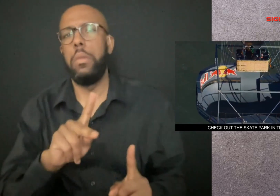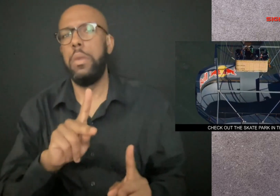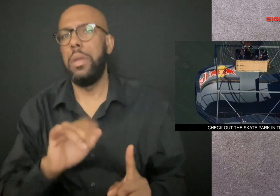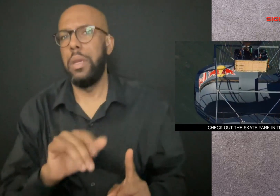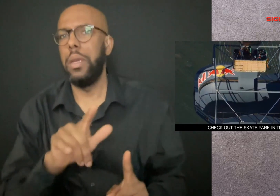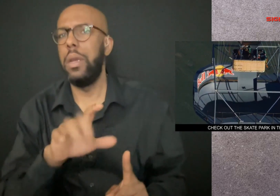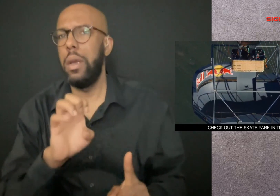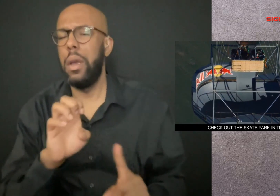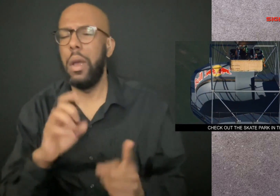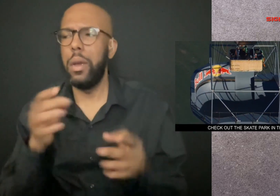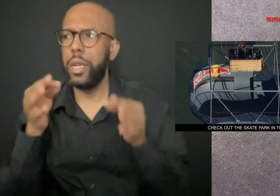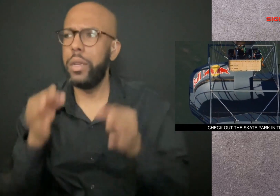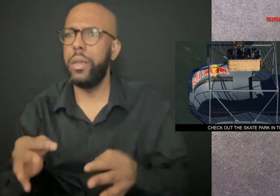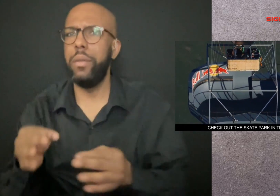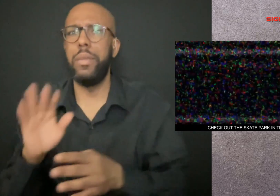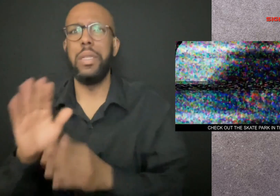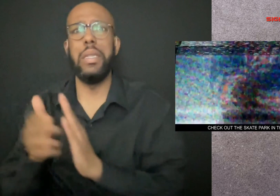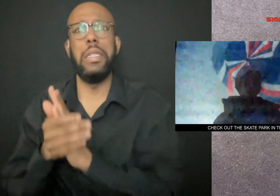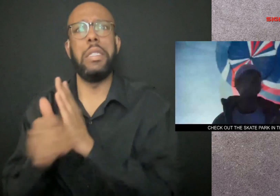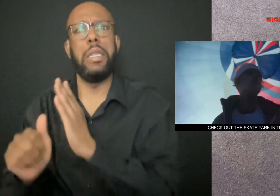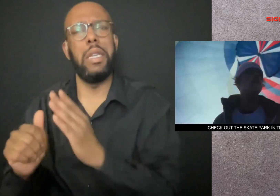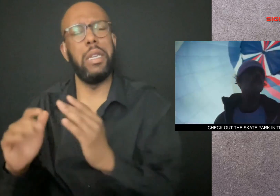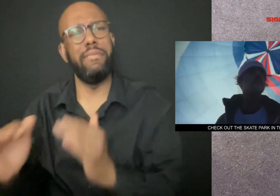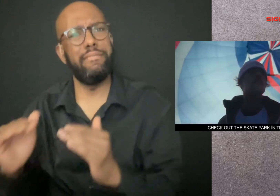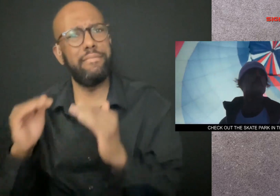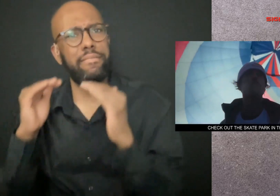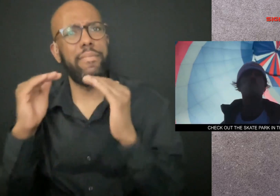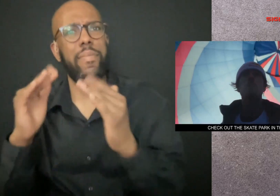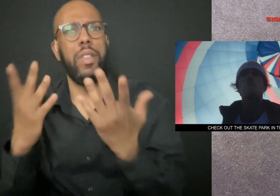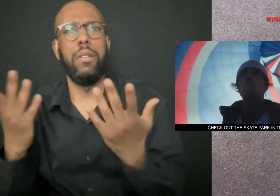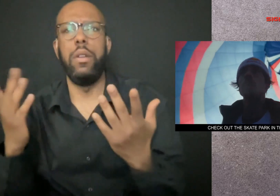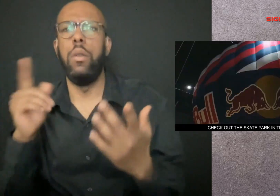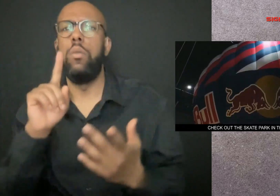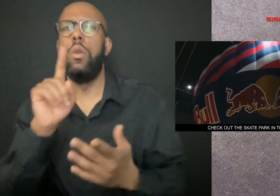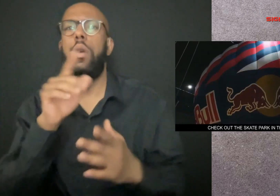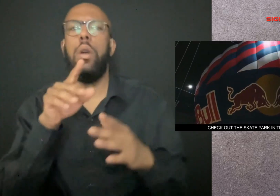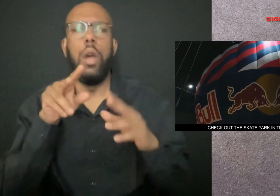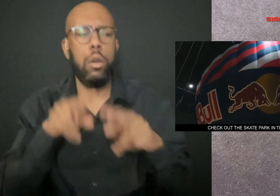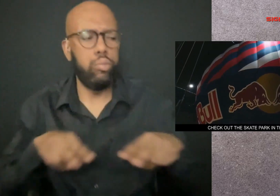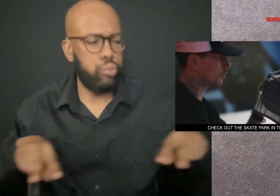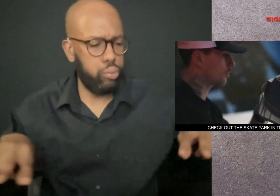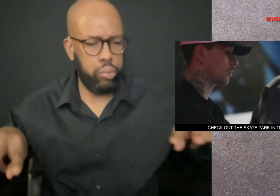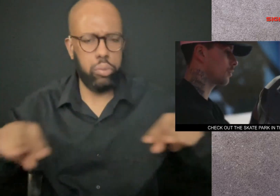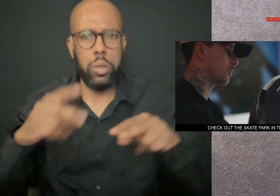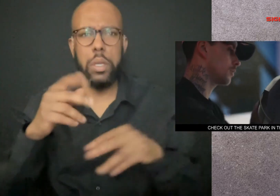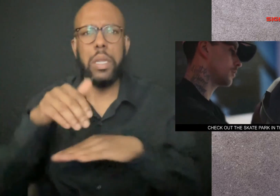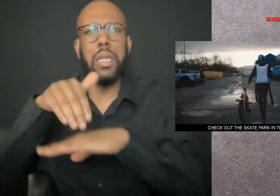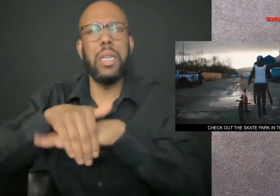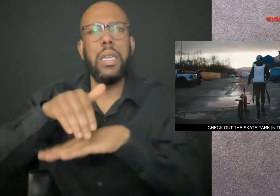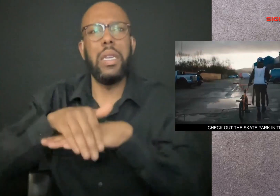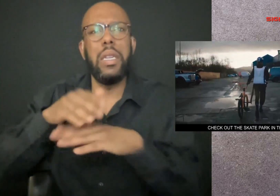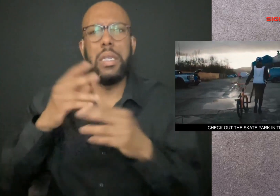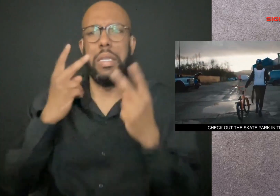British BMXer Kriss Kyle took his skills to the sky in a death-defying feat